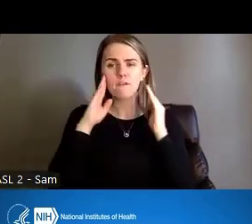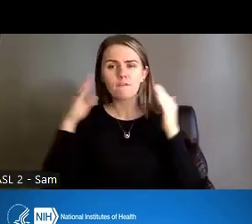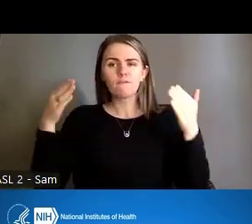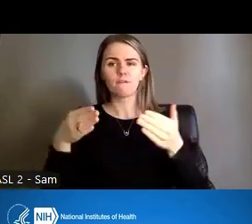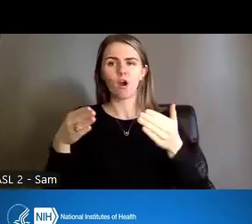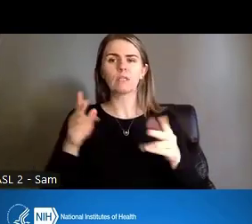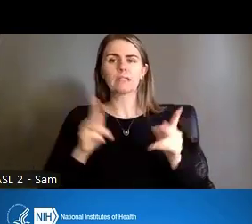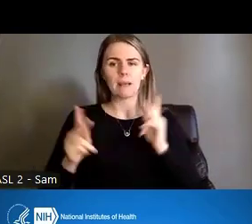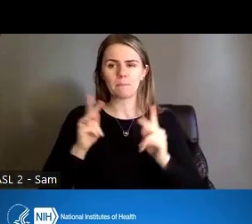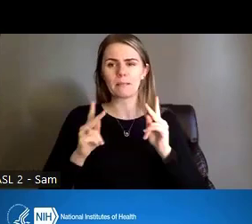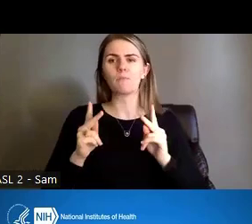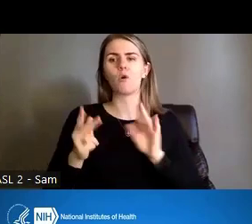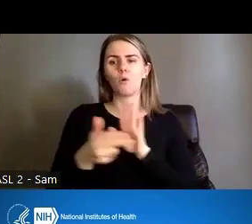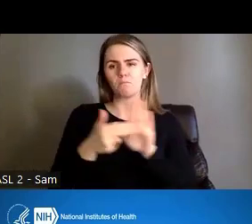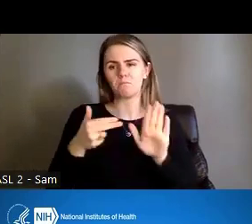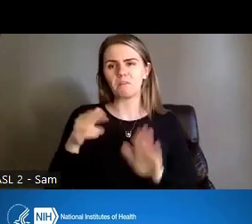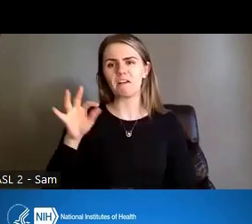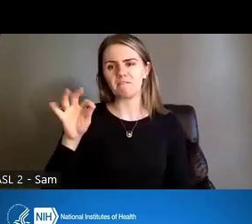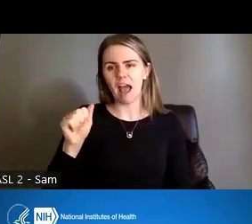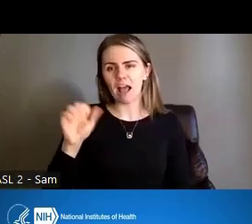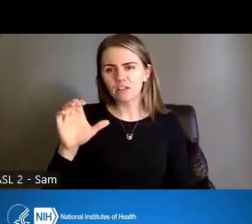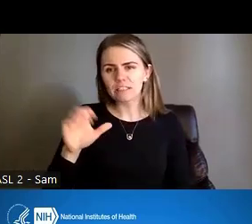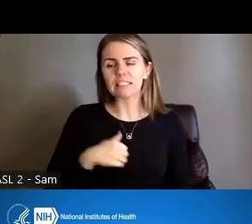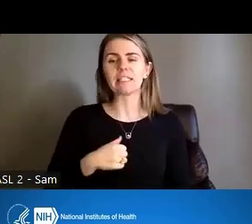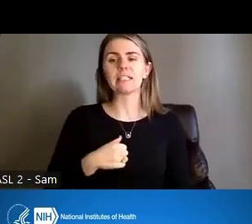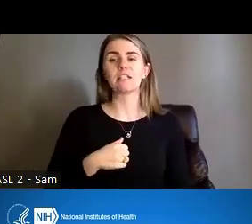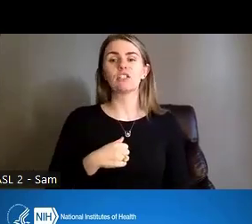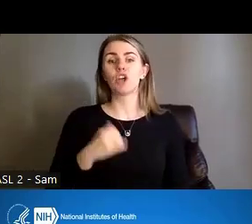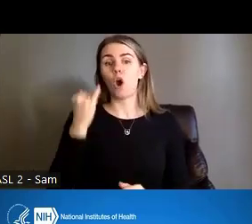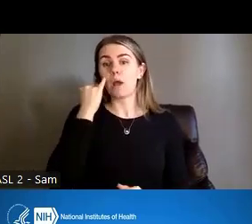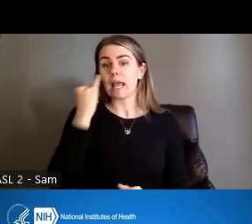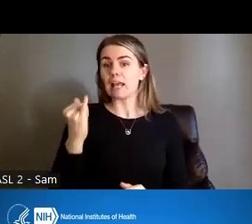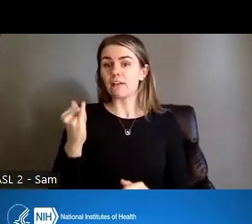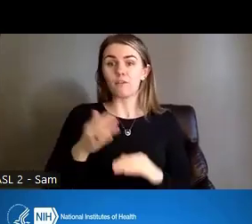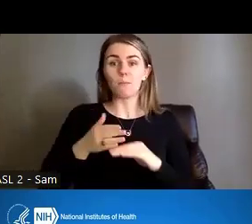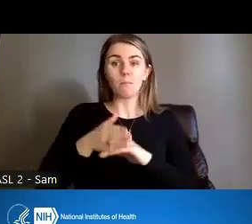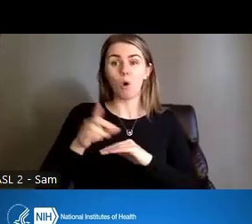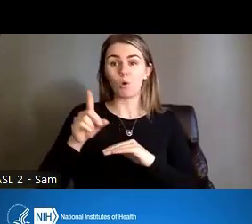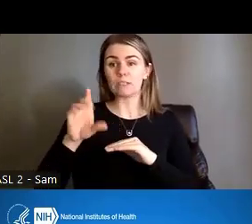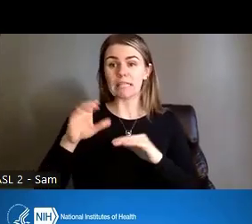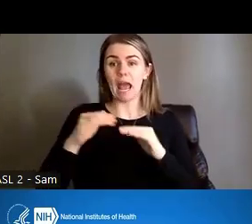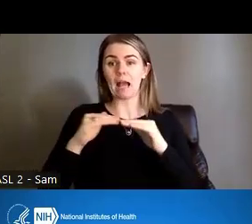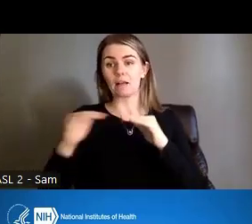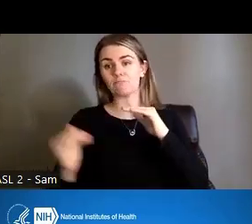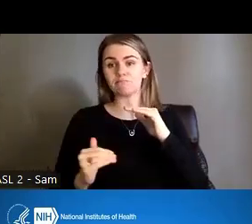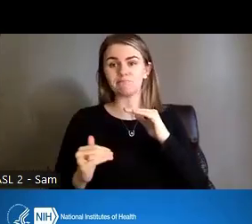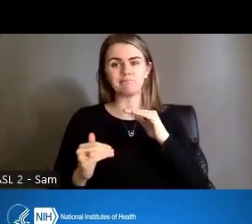So post-docs or below are not eligible, but if you have not reviewed grants for NIH,